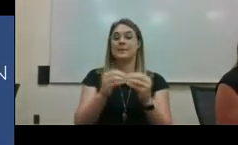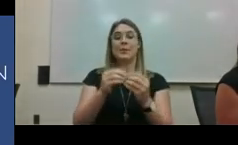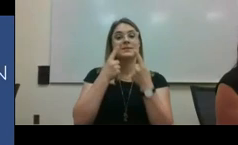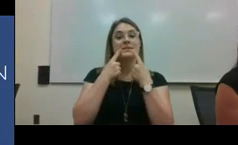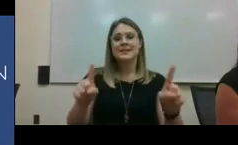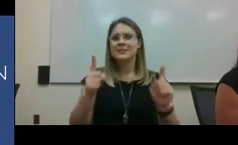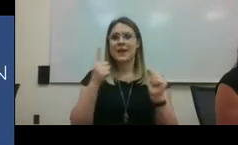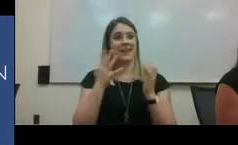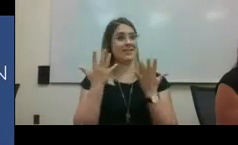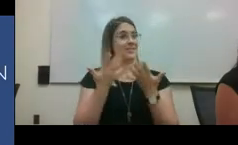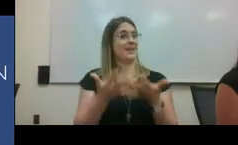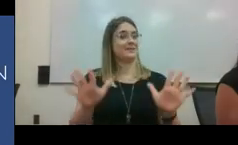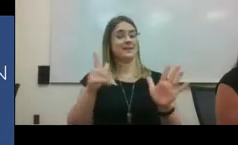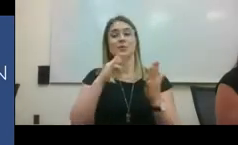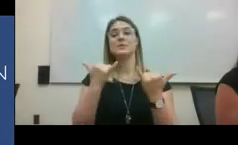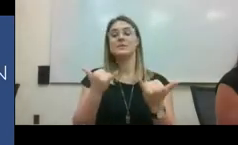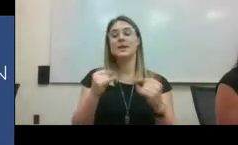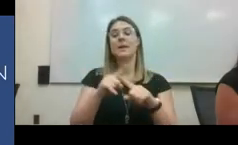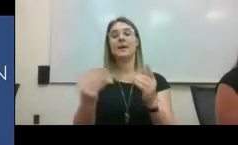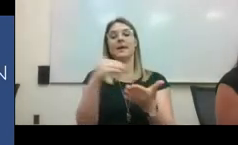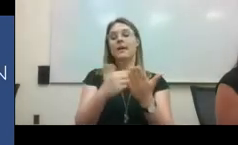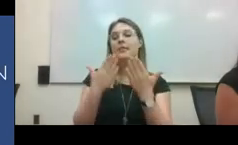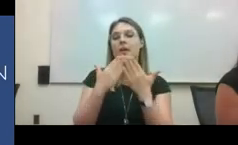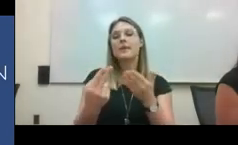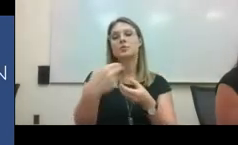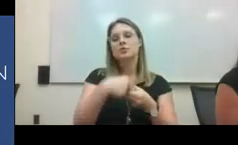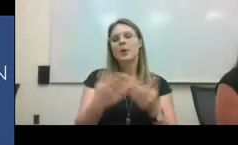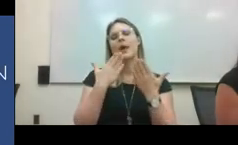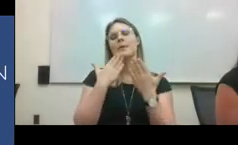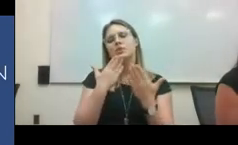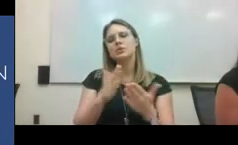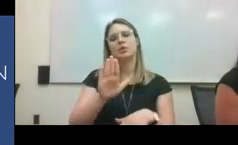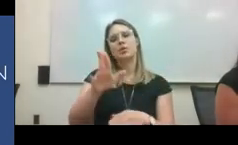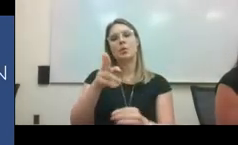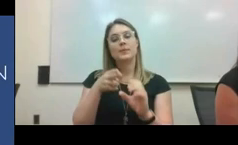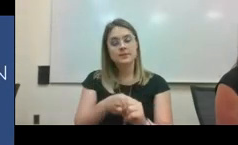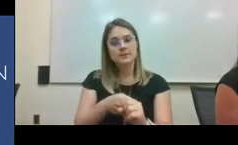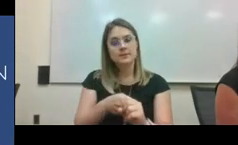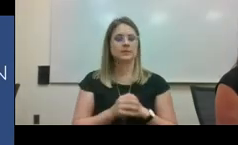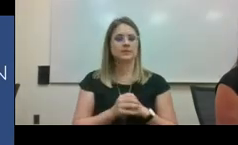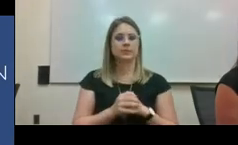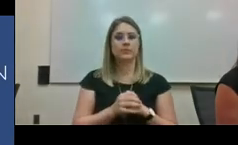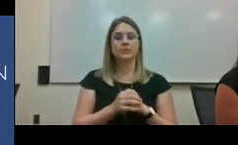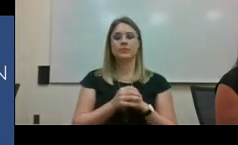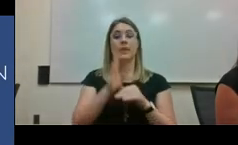I think that's it for today but thank you everyone for joining. We really appreciate your participation. I'm gonna close out the webinar